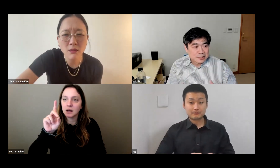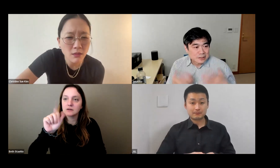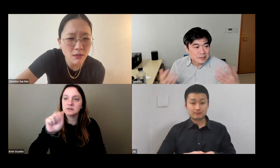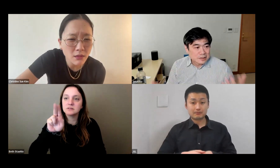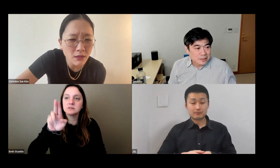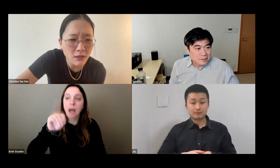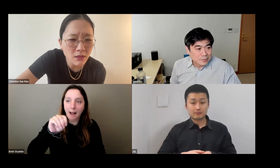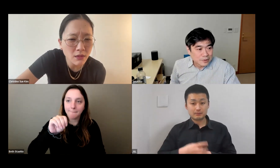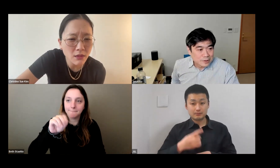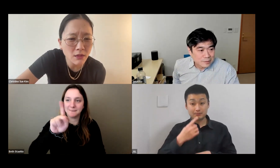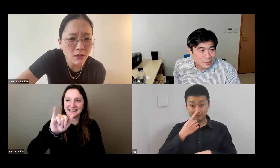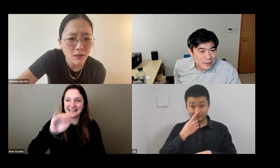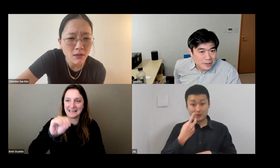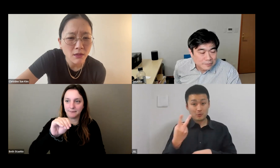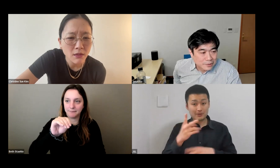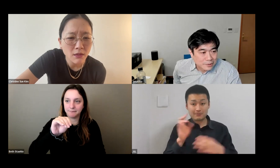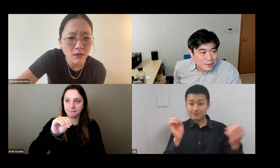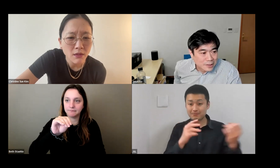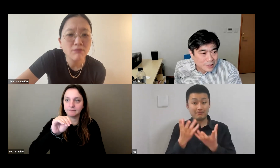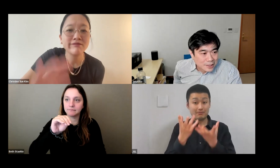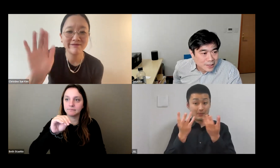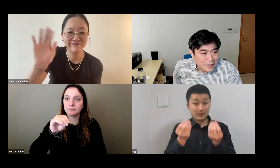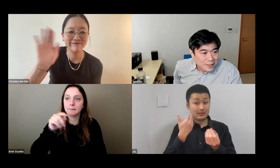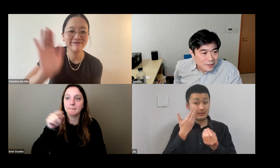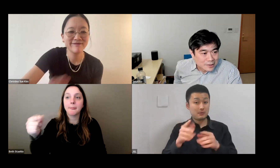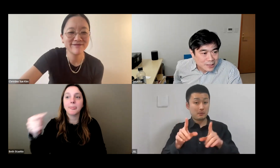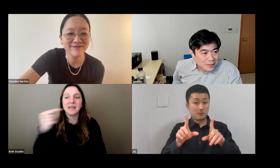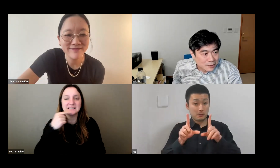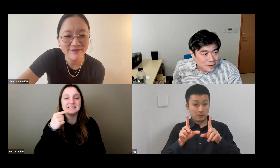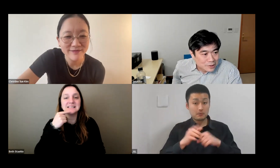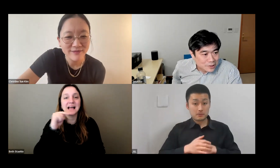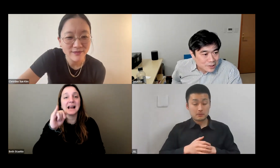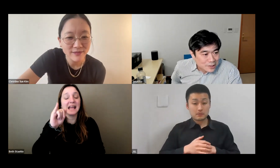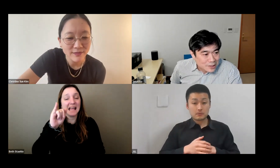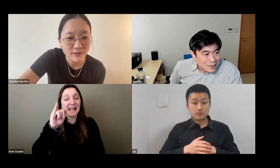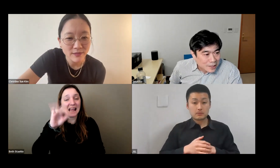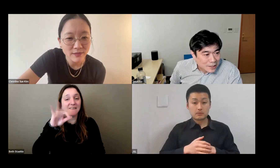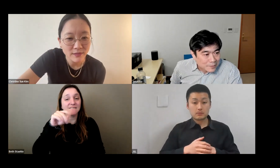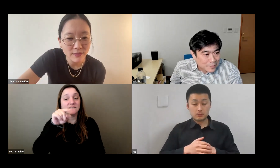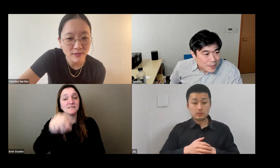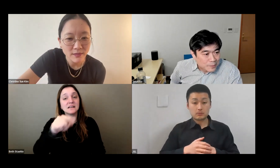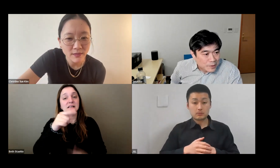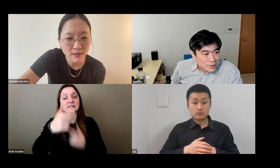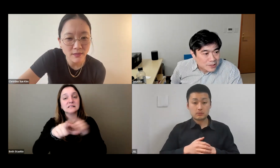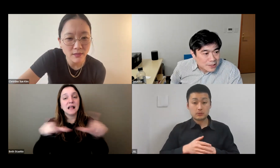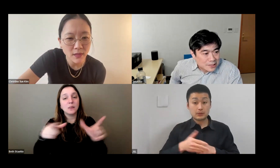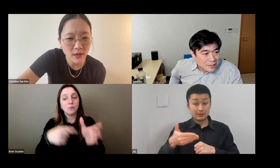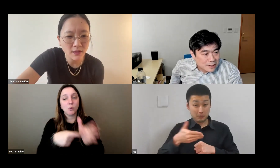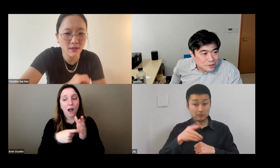are such an important part of sign language, was it a challenge to